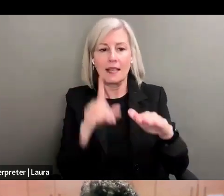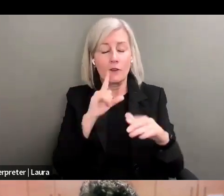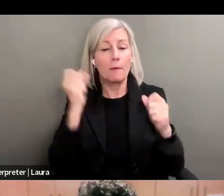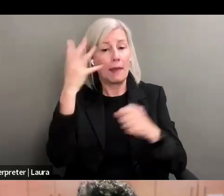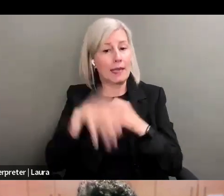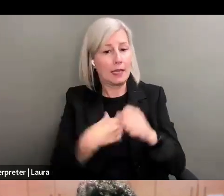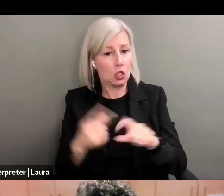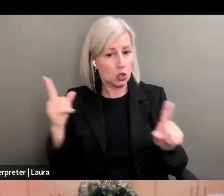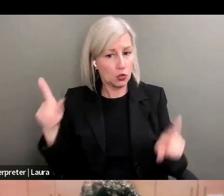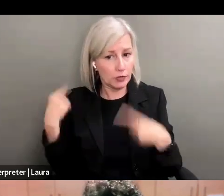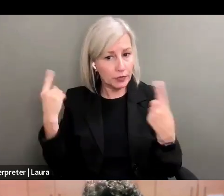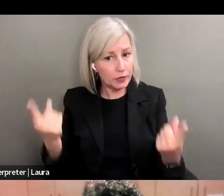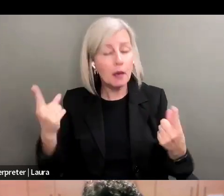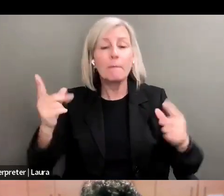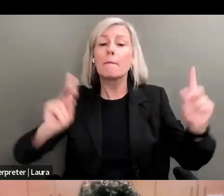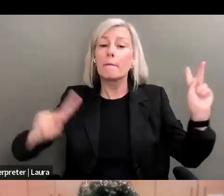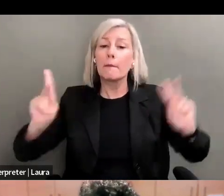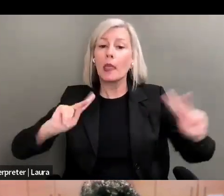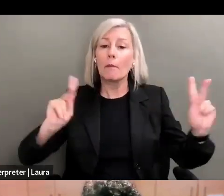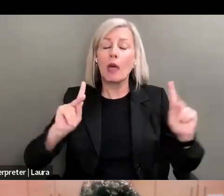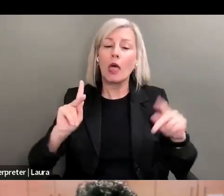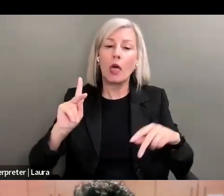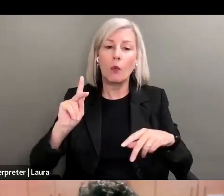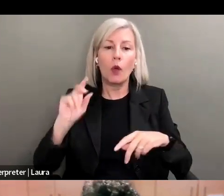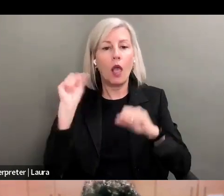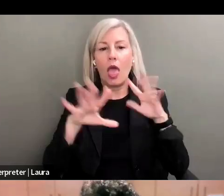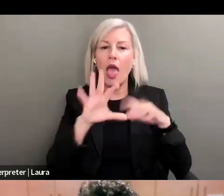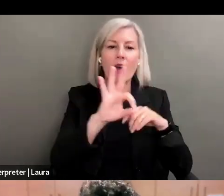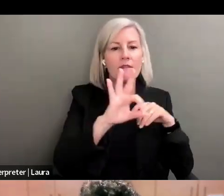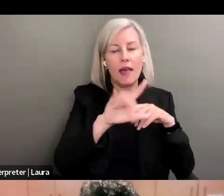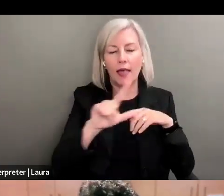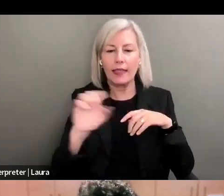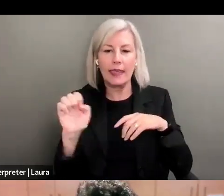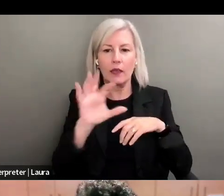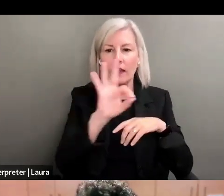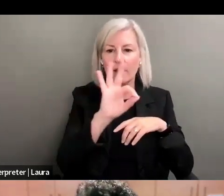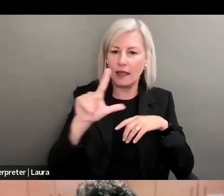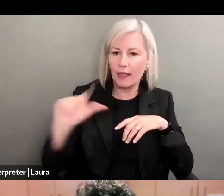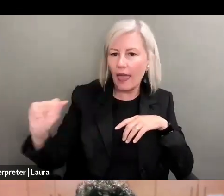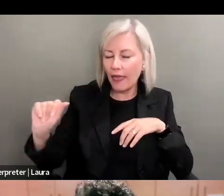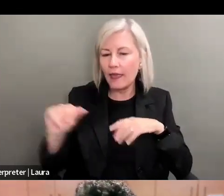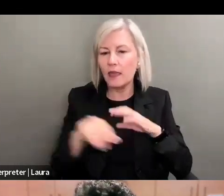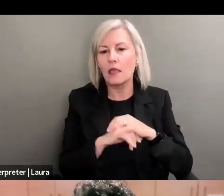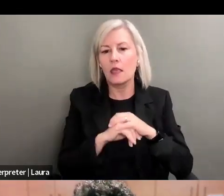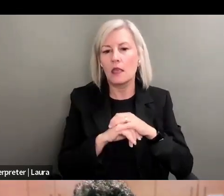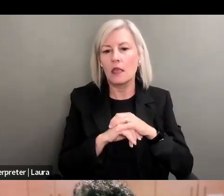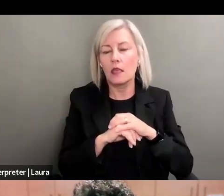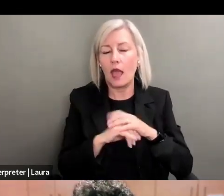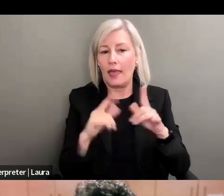I think people were kind of throwing around FLE or FLA and in unison or